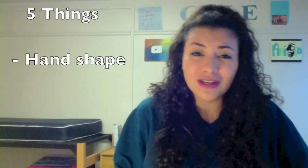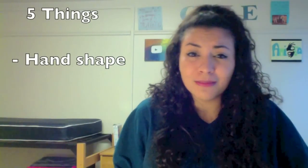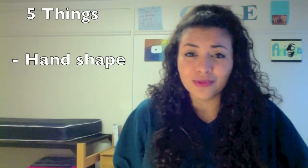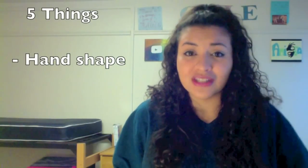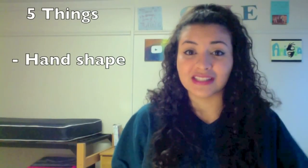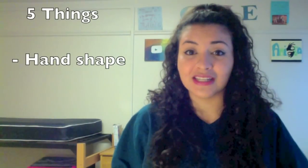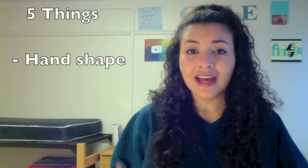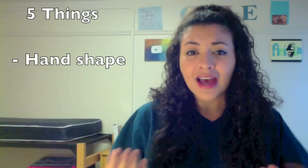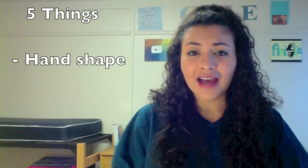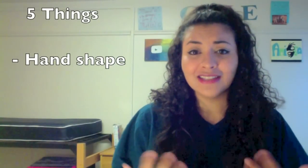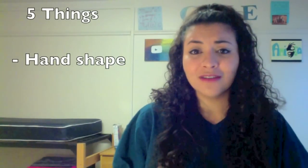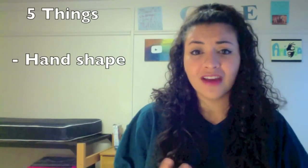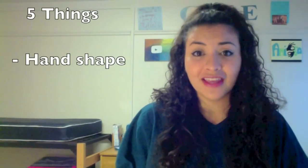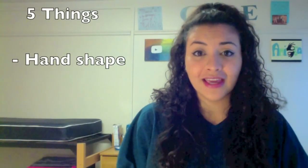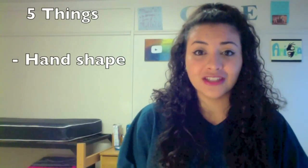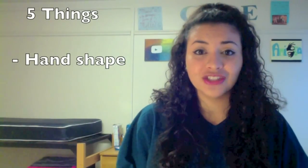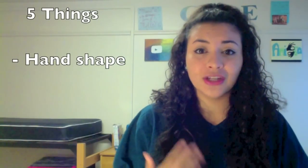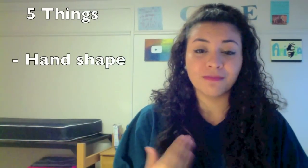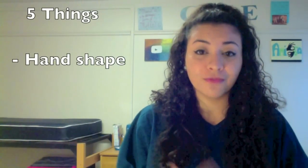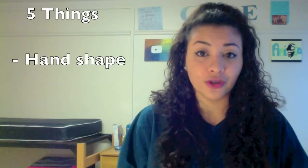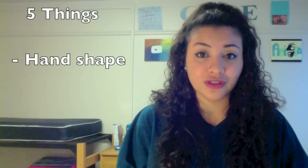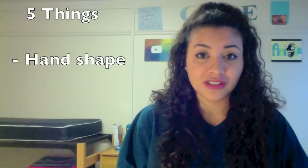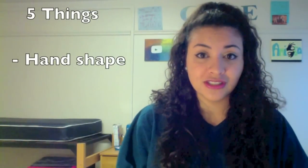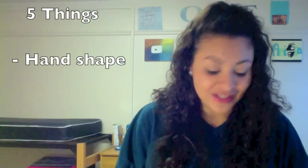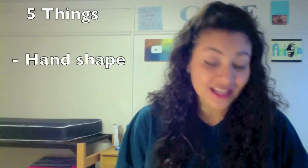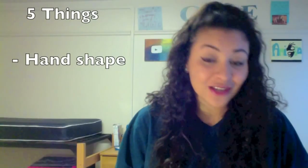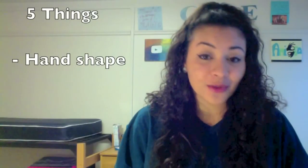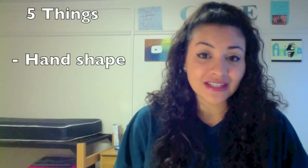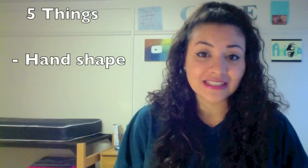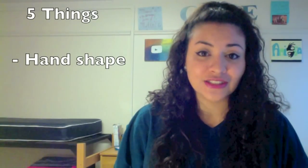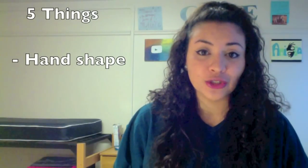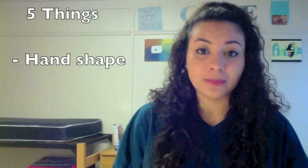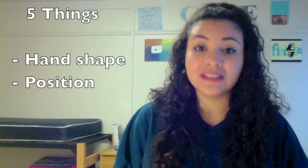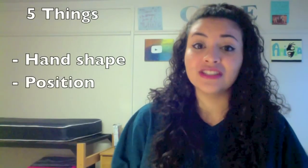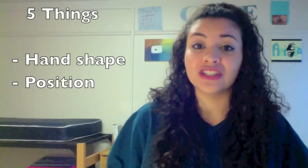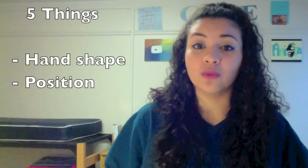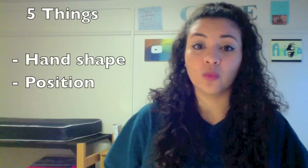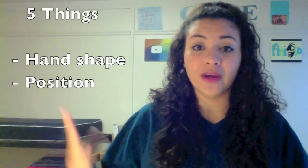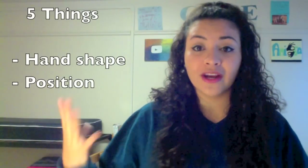what number is it? Identify the hand shape first! The second one is your position.Where